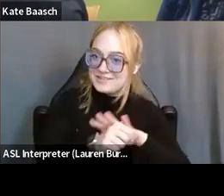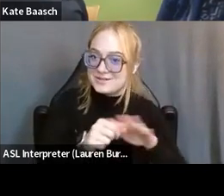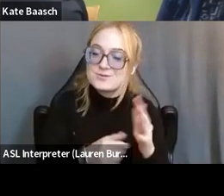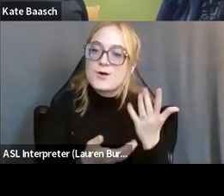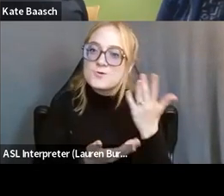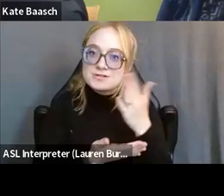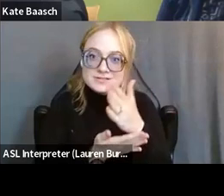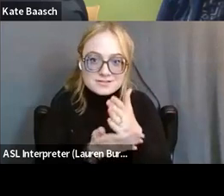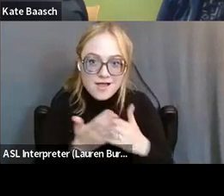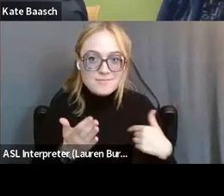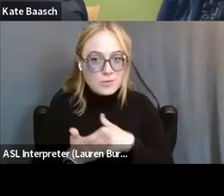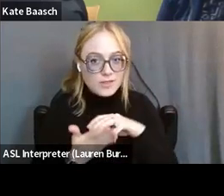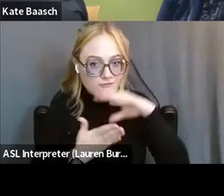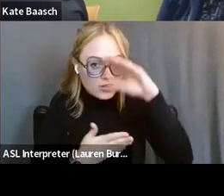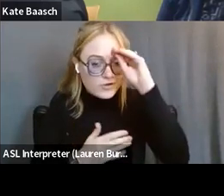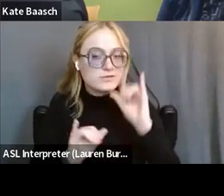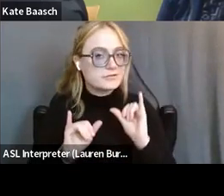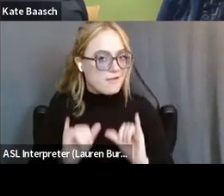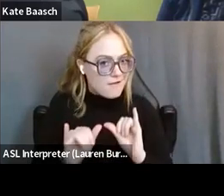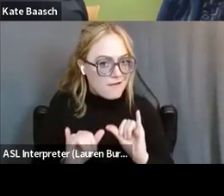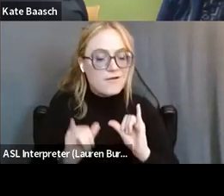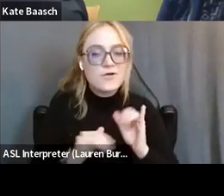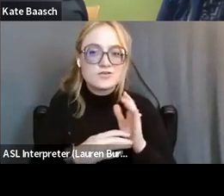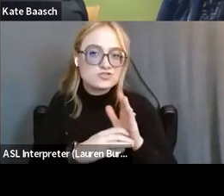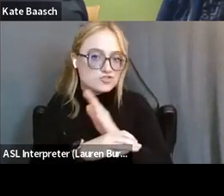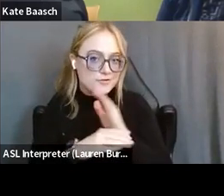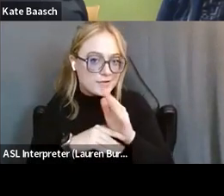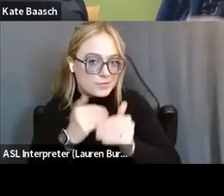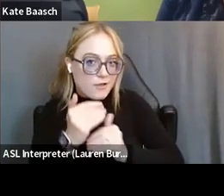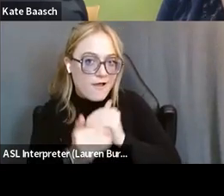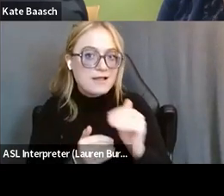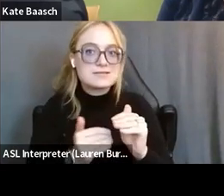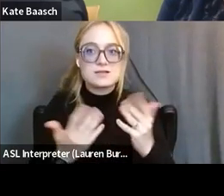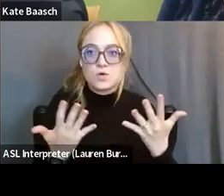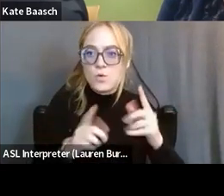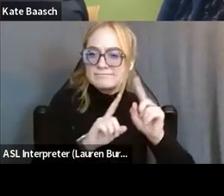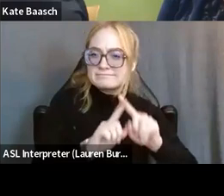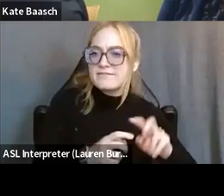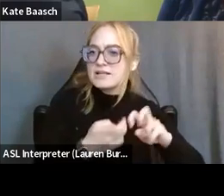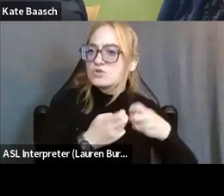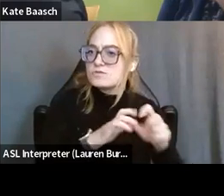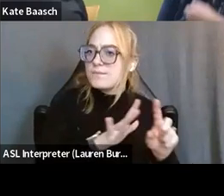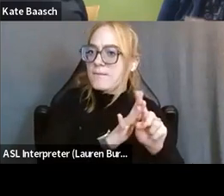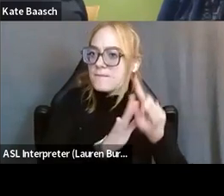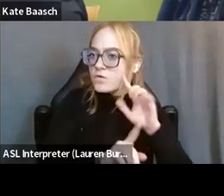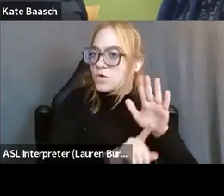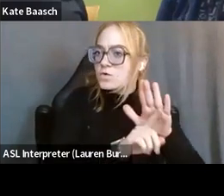sharing what the process is, what's going on. Well, we put things in context, what's going on at the local office level,